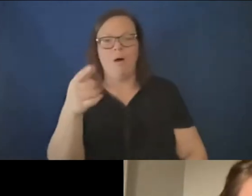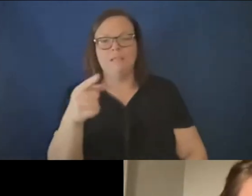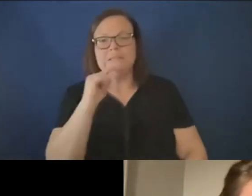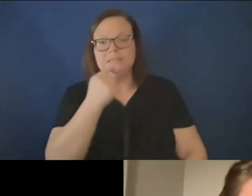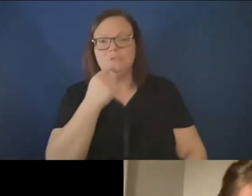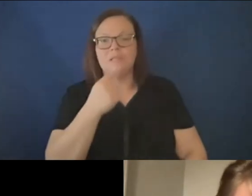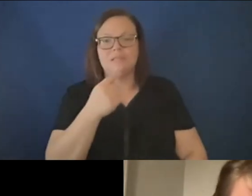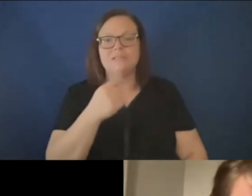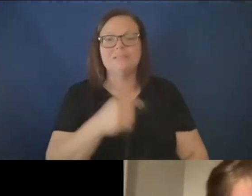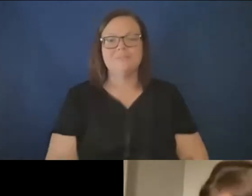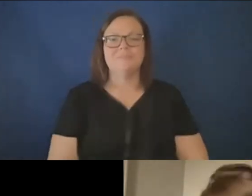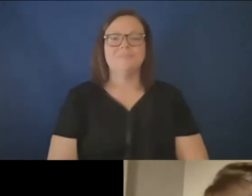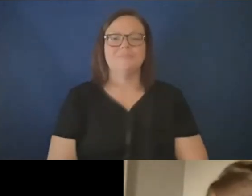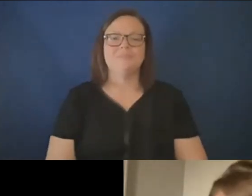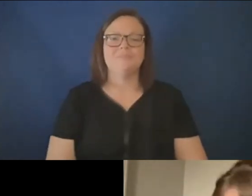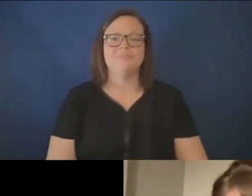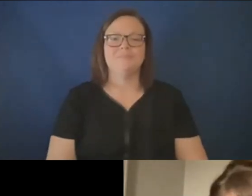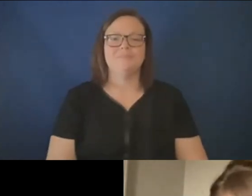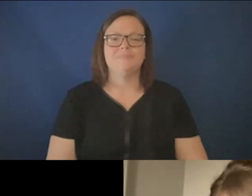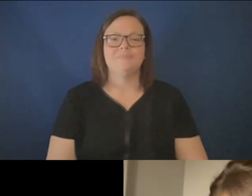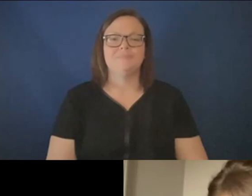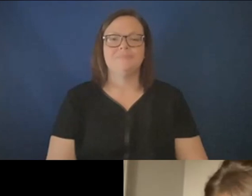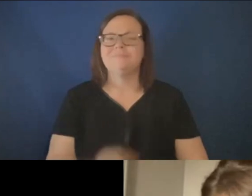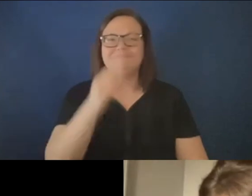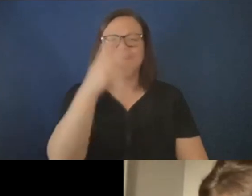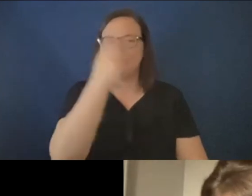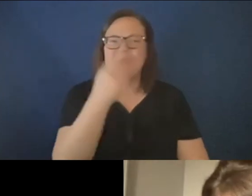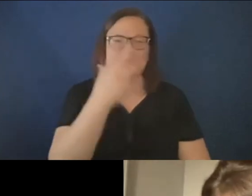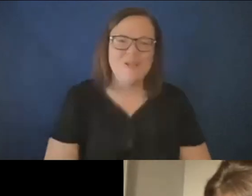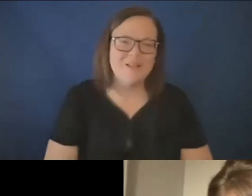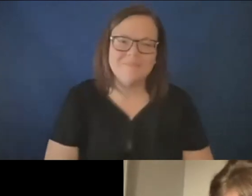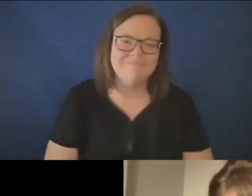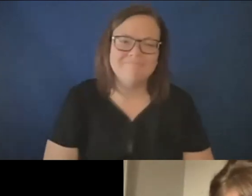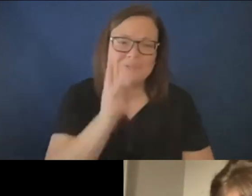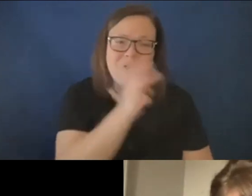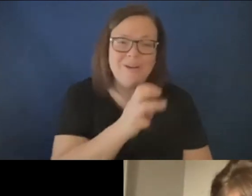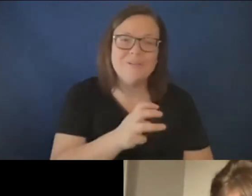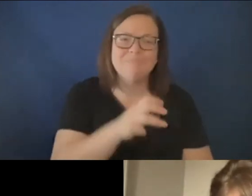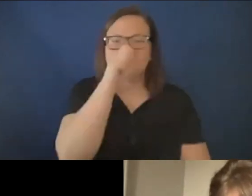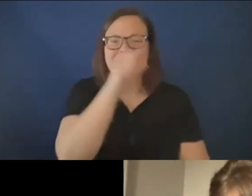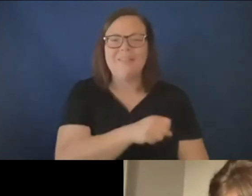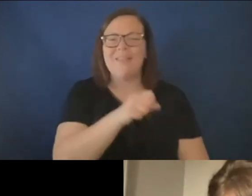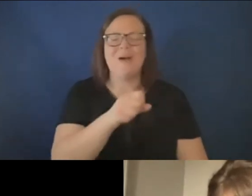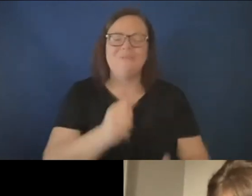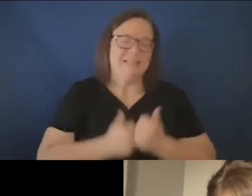What we need to take seriously-- Yeah. It's beautiful. It's weird. I love living in the weird.